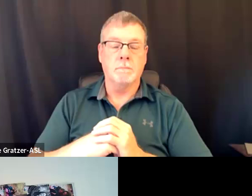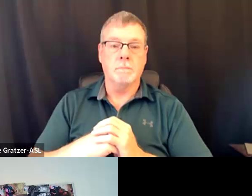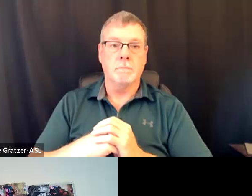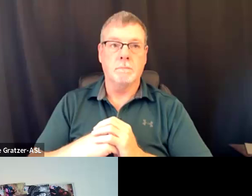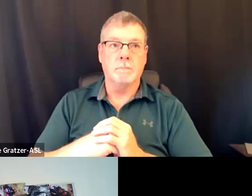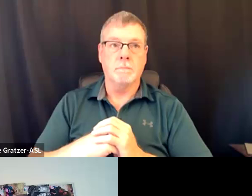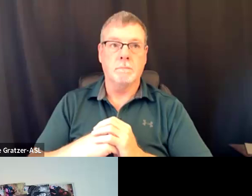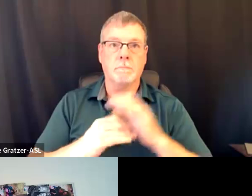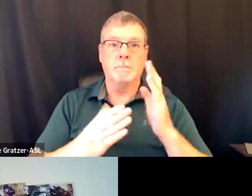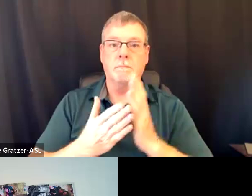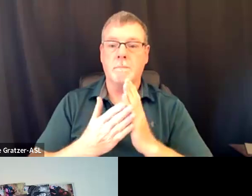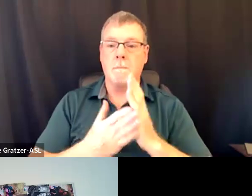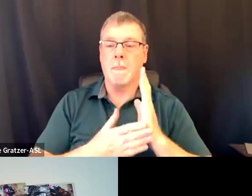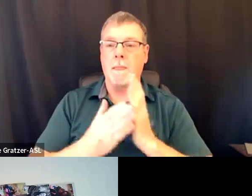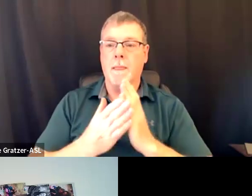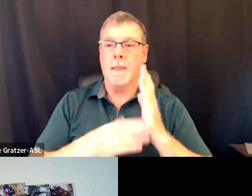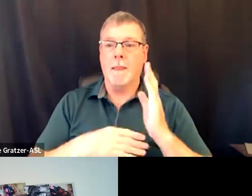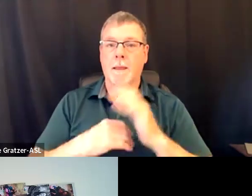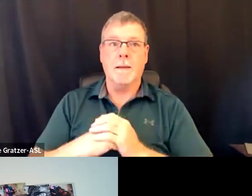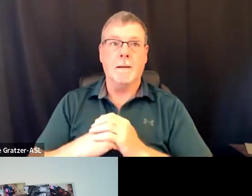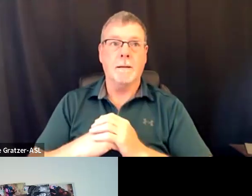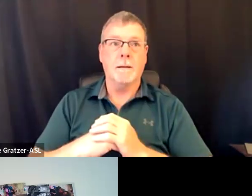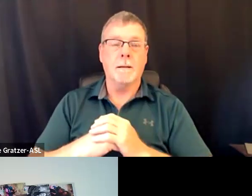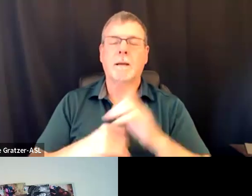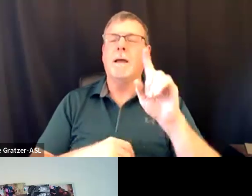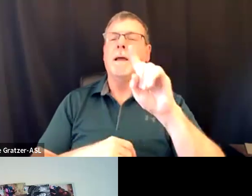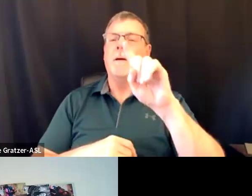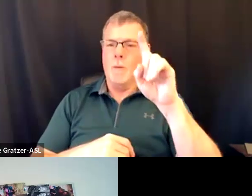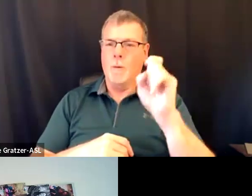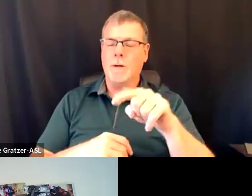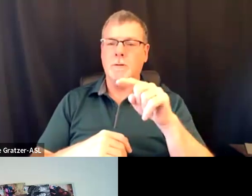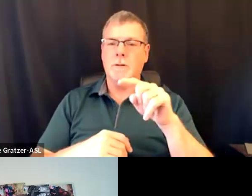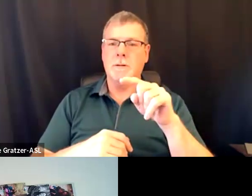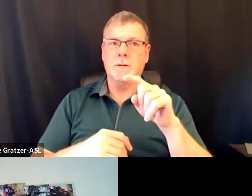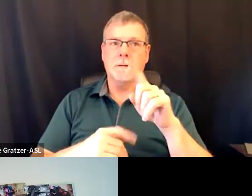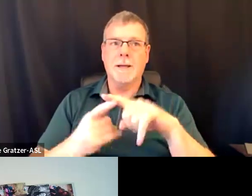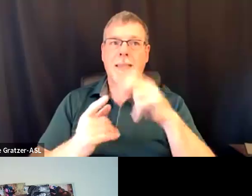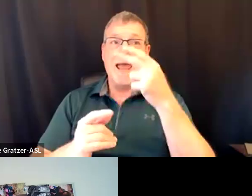All right. Let's see. There's a question about well, a specific HMIS vendor,